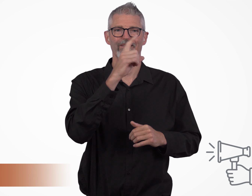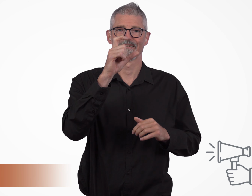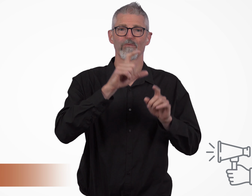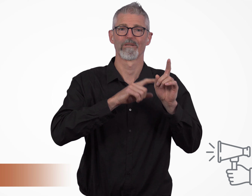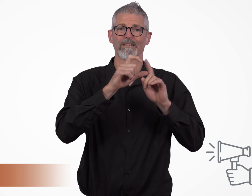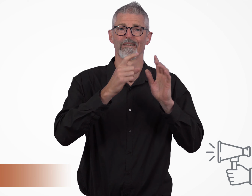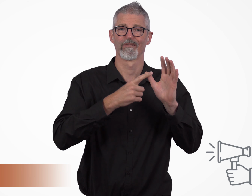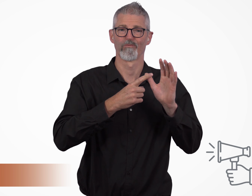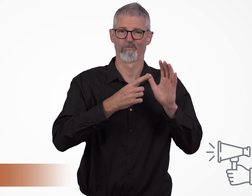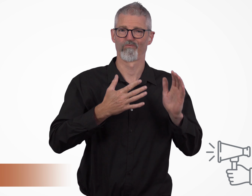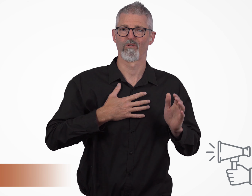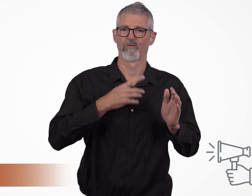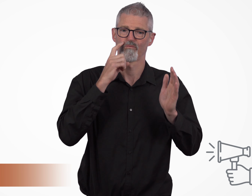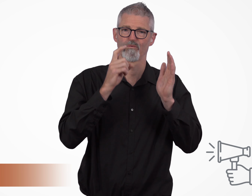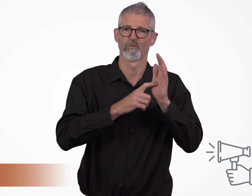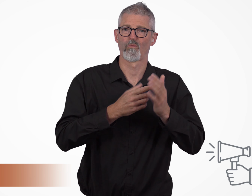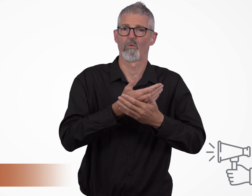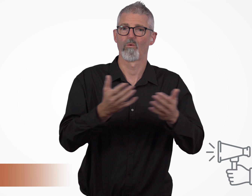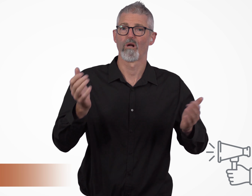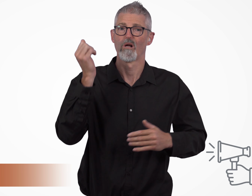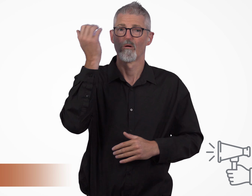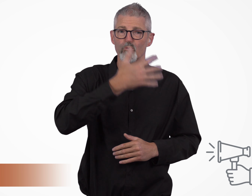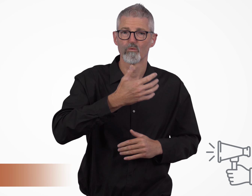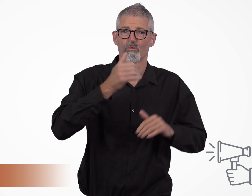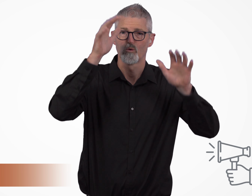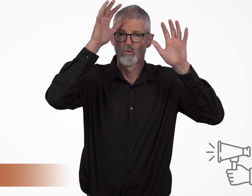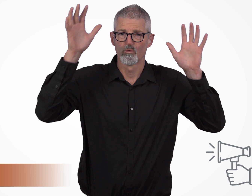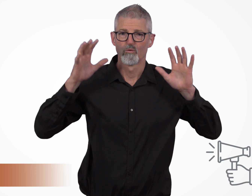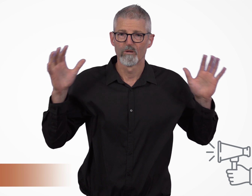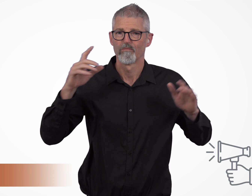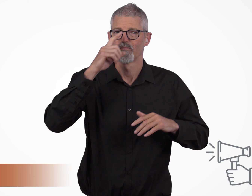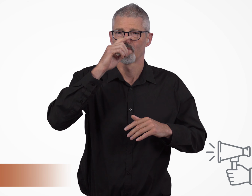Children and Young People with Disability Australia would like to acknowledge the traditional